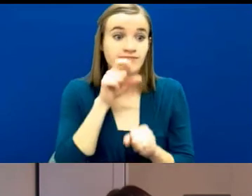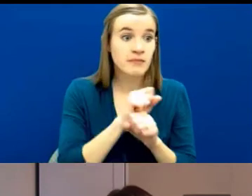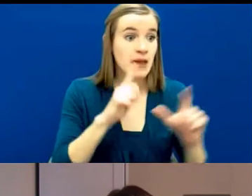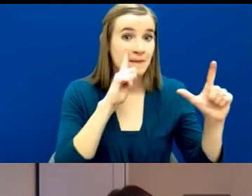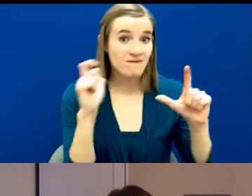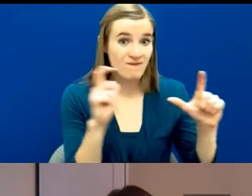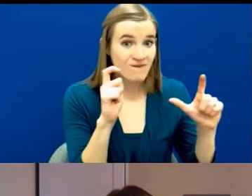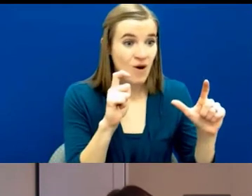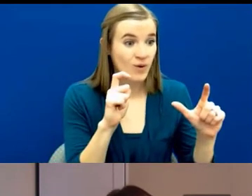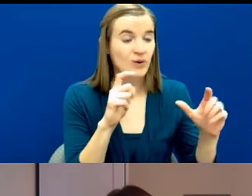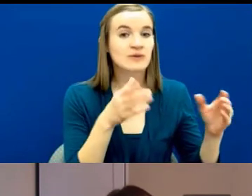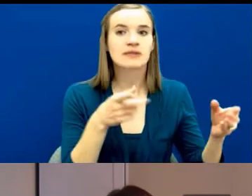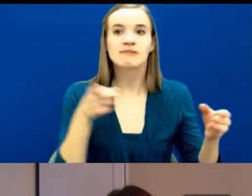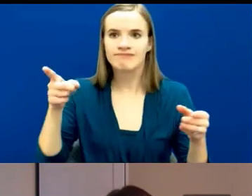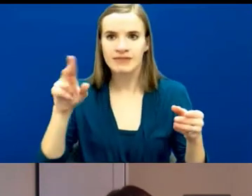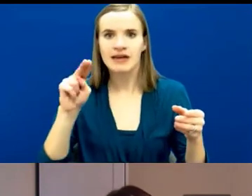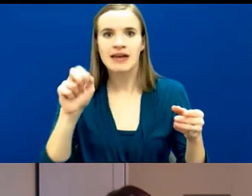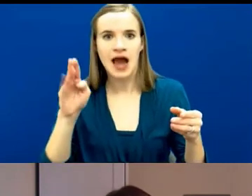so I'm just so pleased with the illustrations.